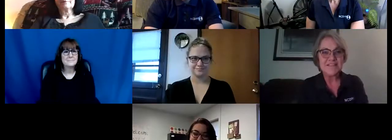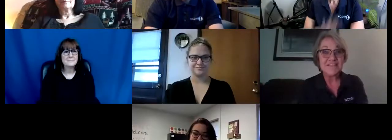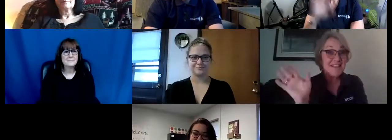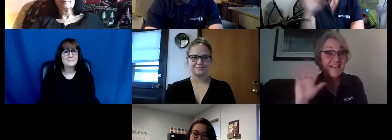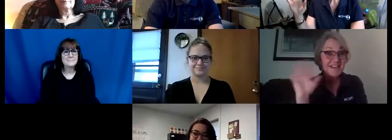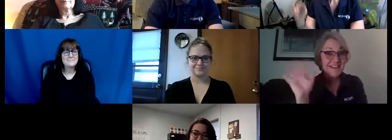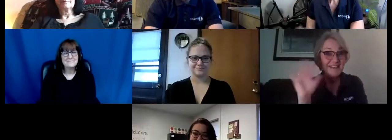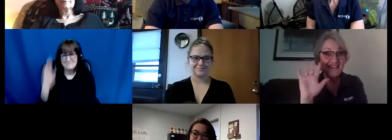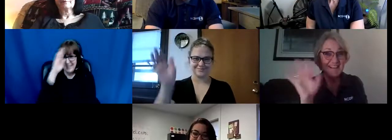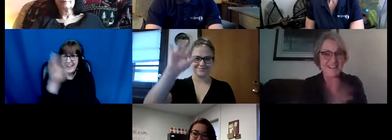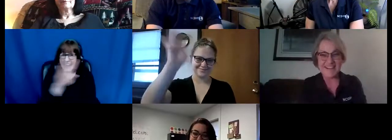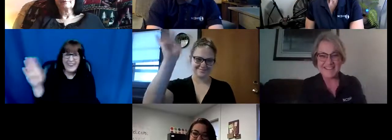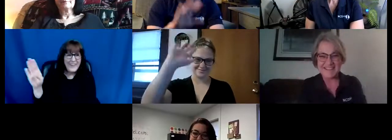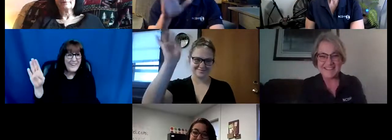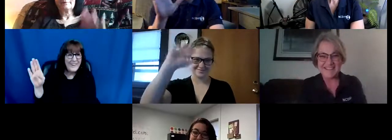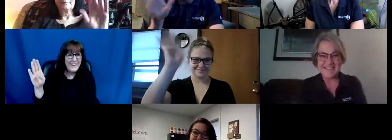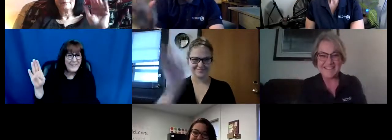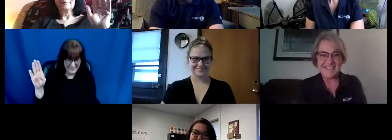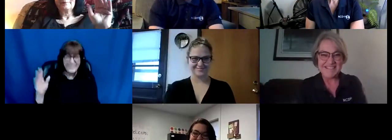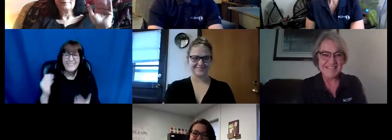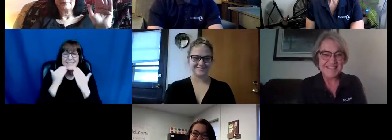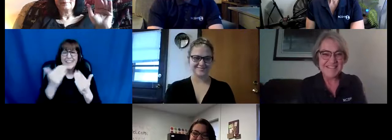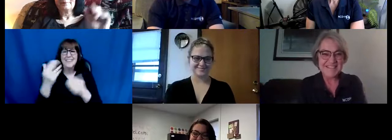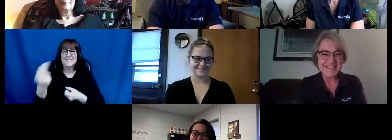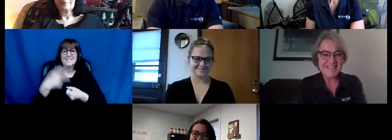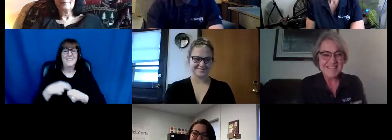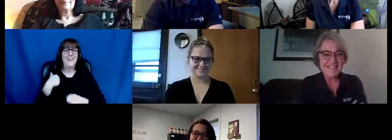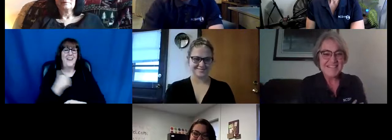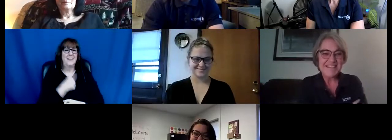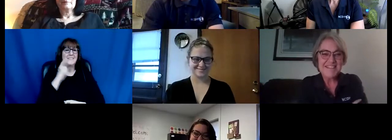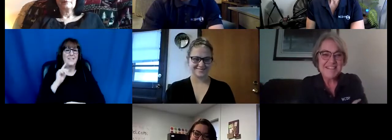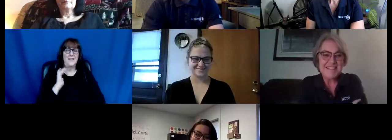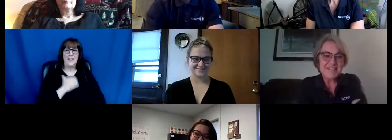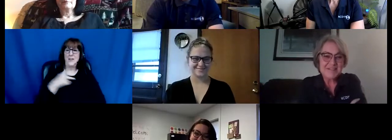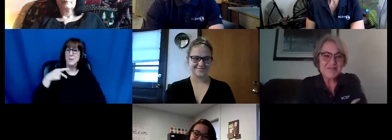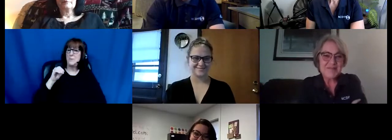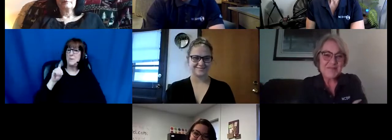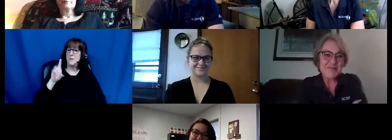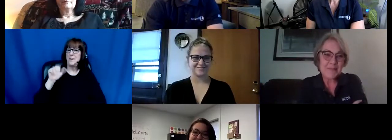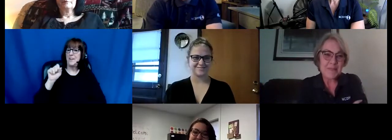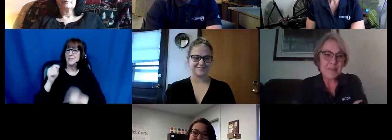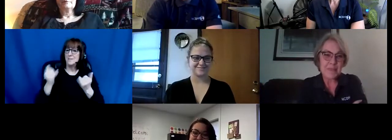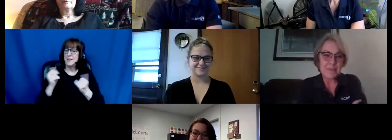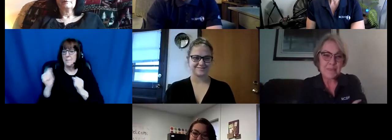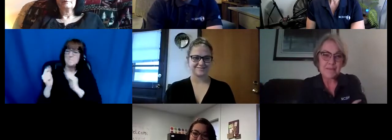Hello and thank you for joining us for our podcast today A moment with NCDHH.